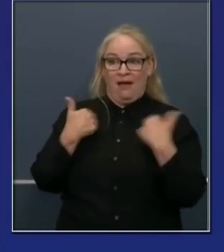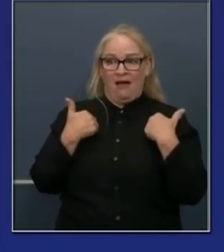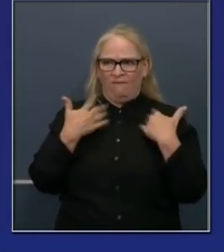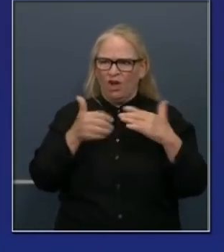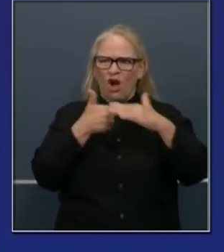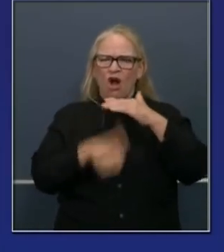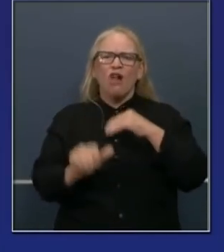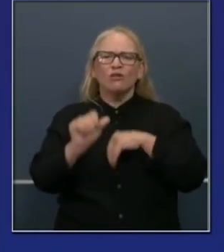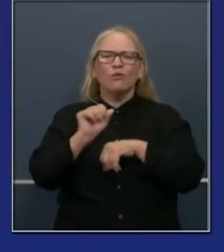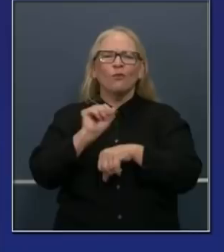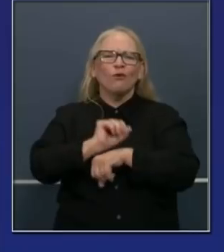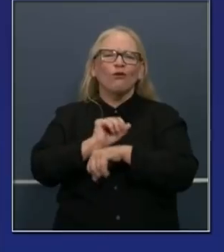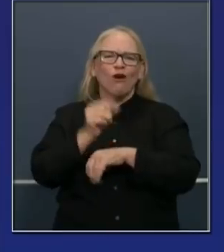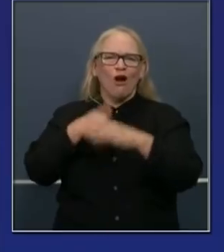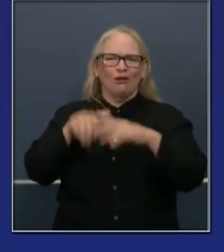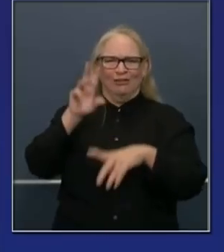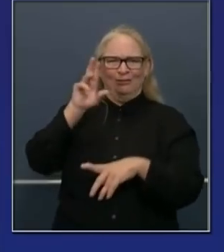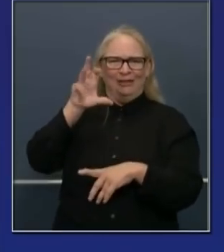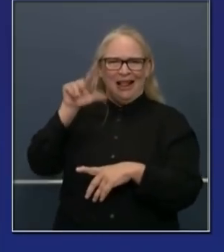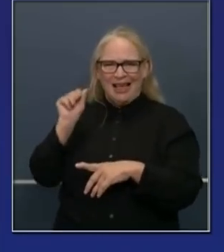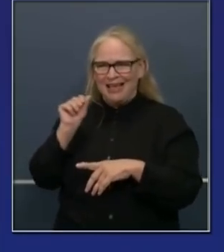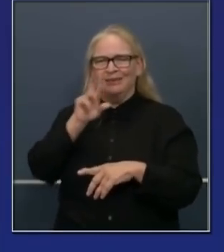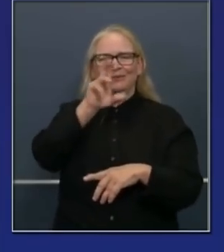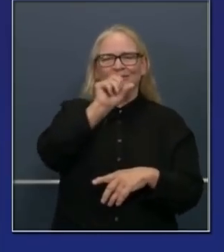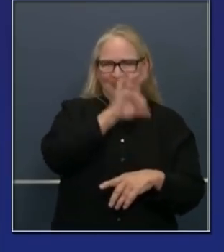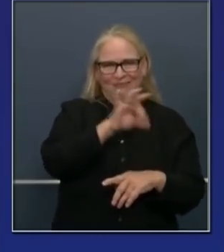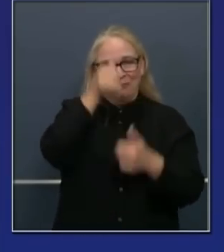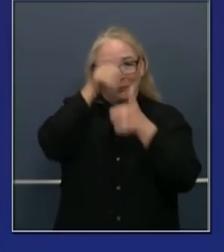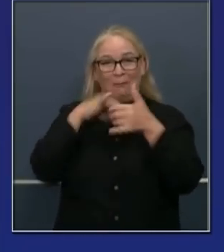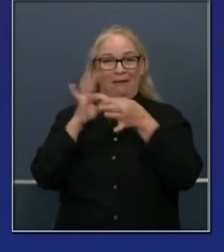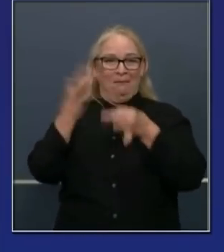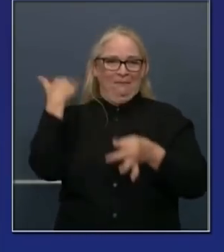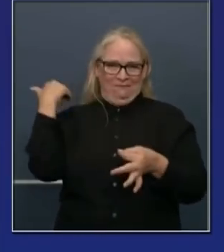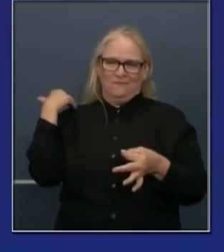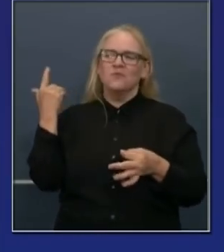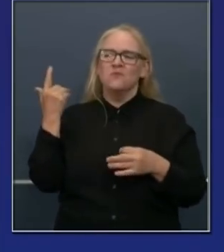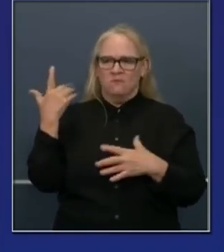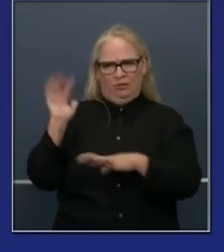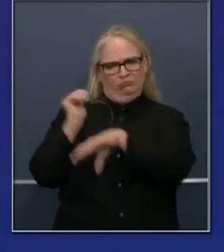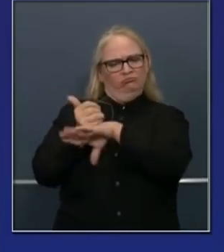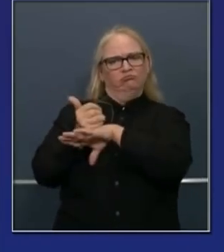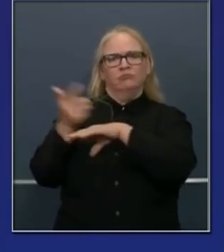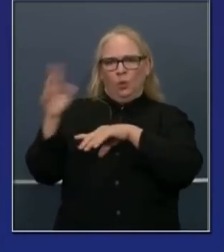THOUSAND CONTACT TRACERS HERE IN THE PARTNERSHIP WITH UCSF